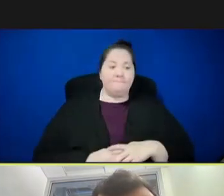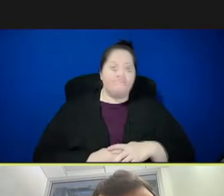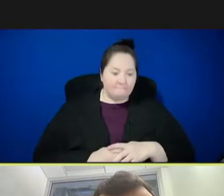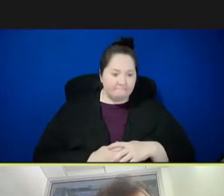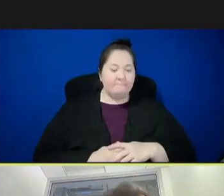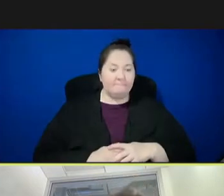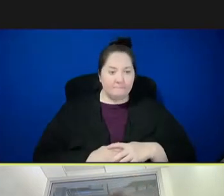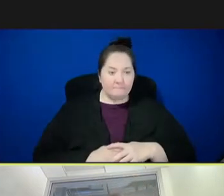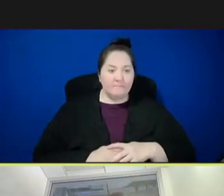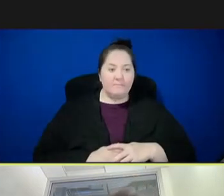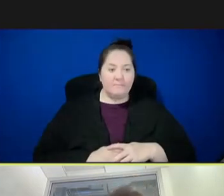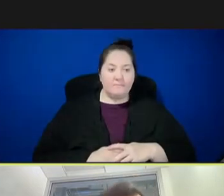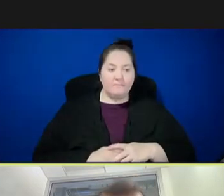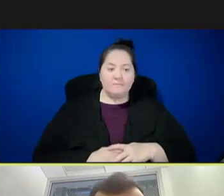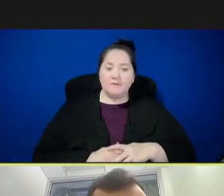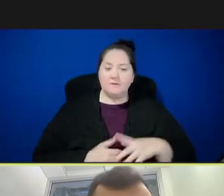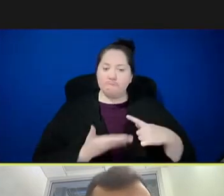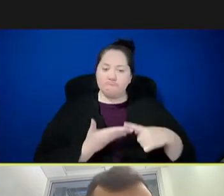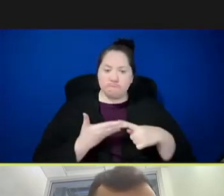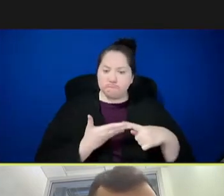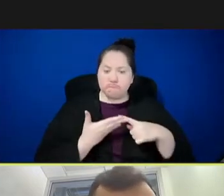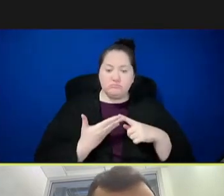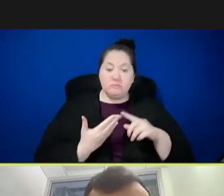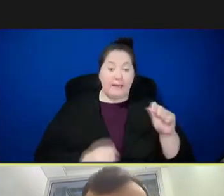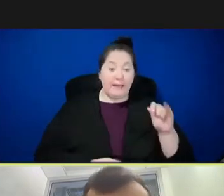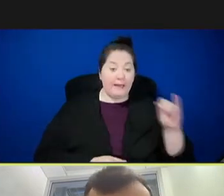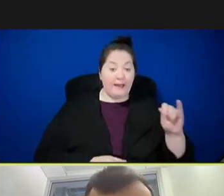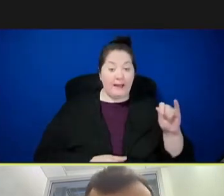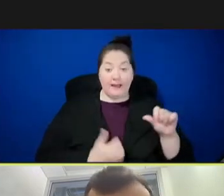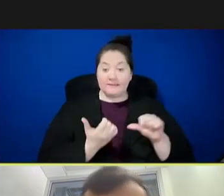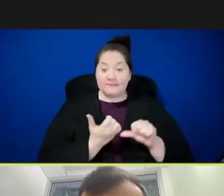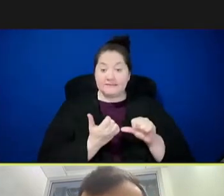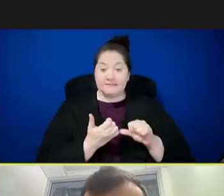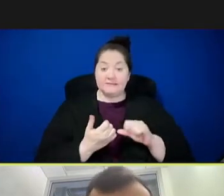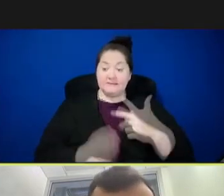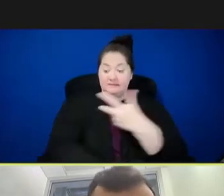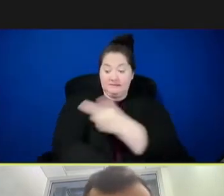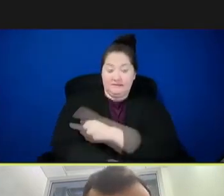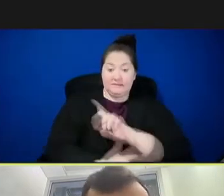I'm going to talk a little bit about some of the AI assisted vaccine design that we're doing here